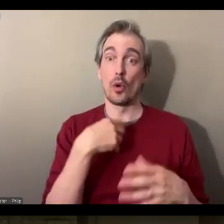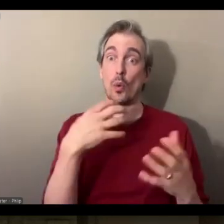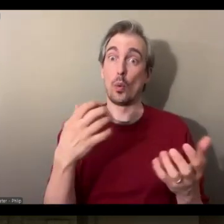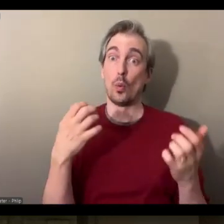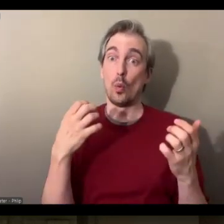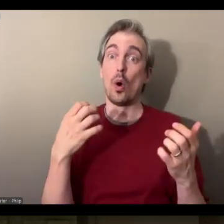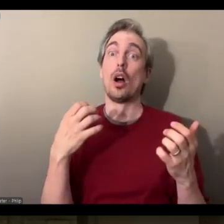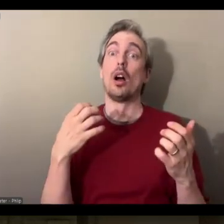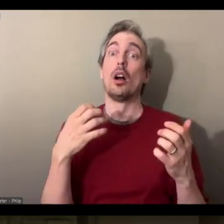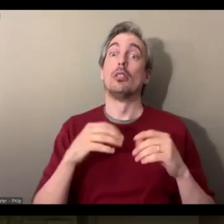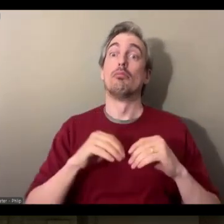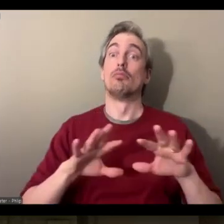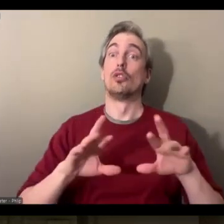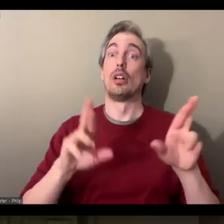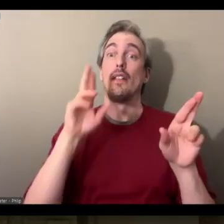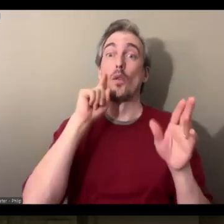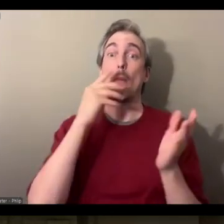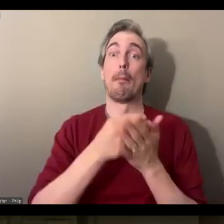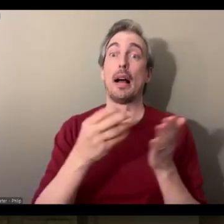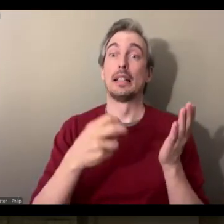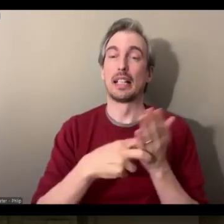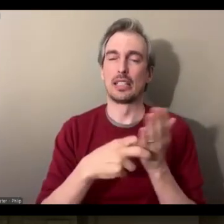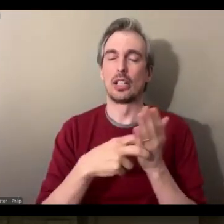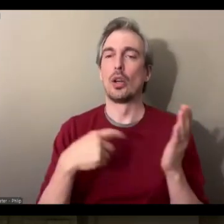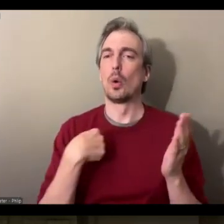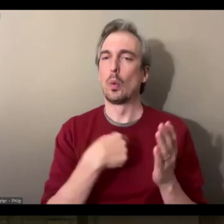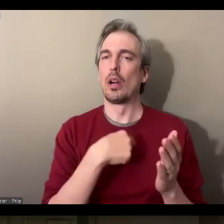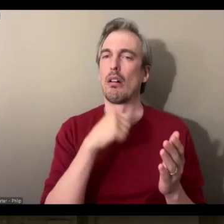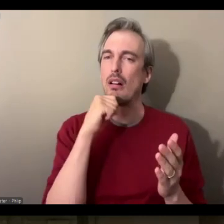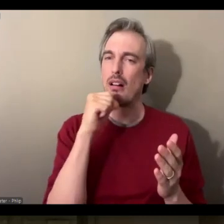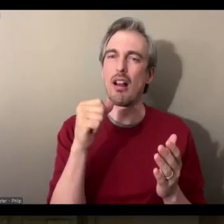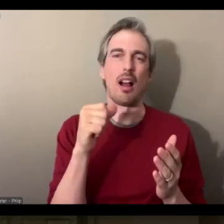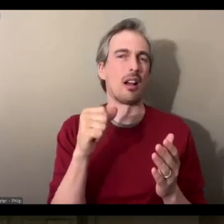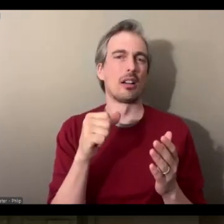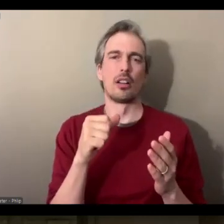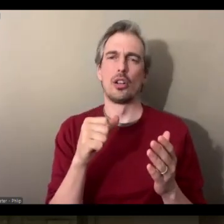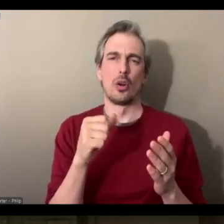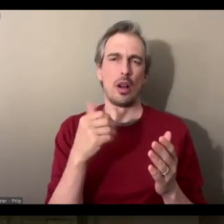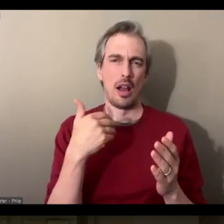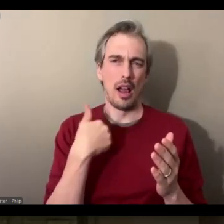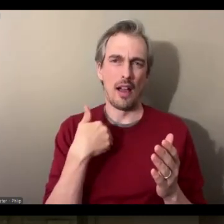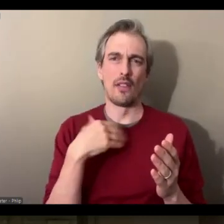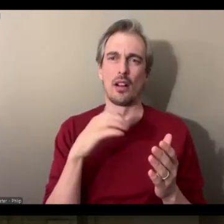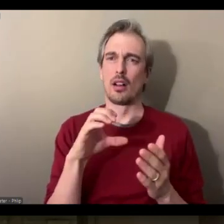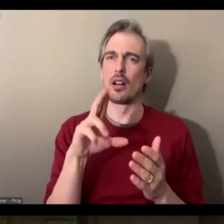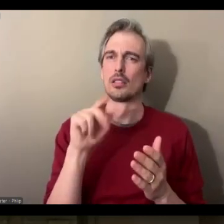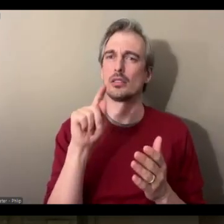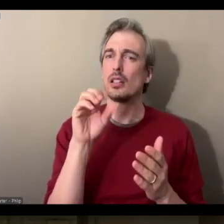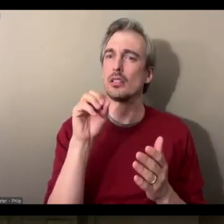build and launch a custom purchase path. And this is what we had to live with. Some of our folks